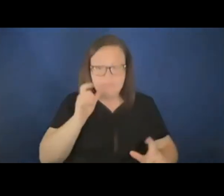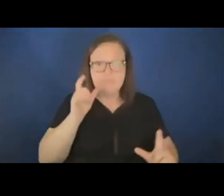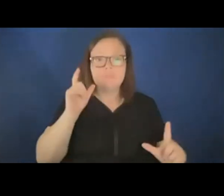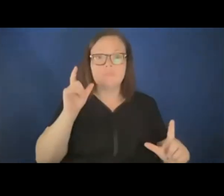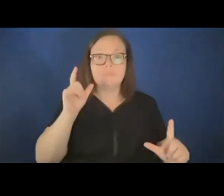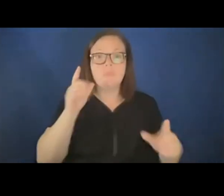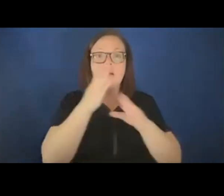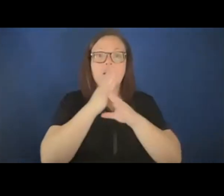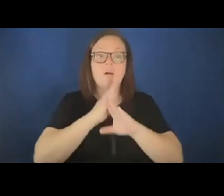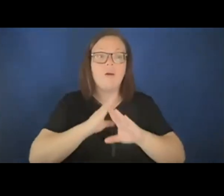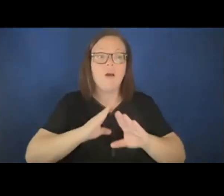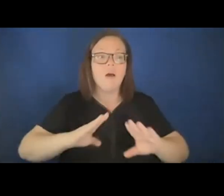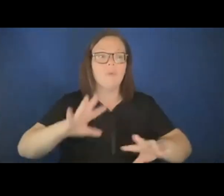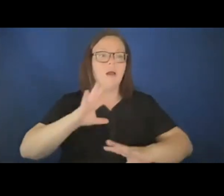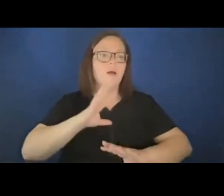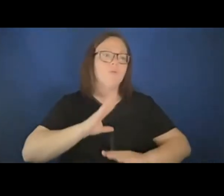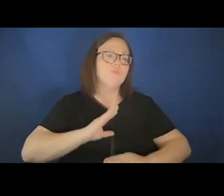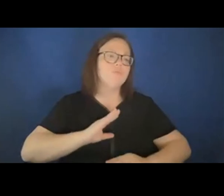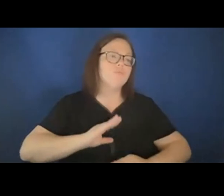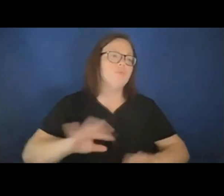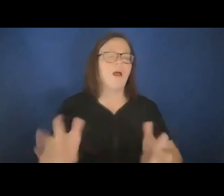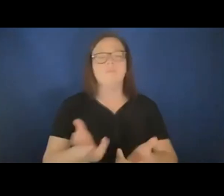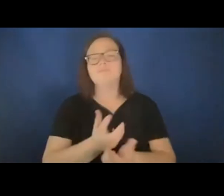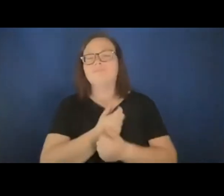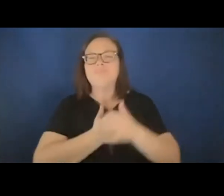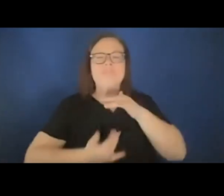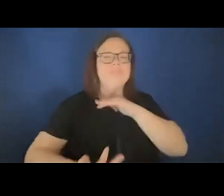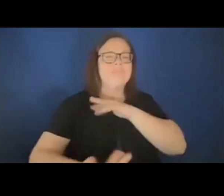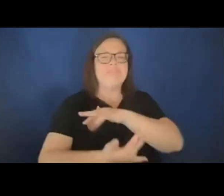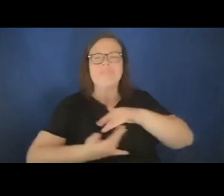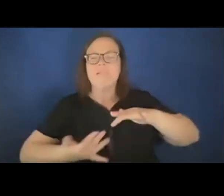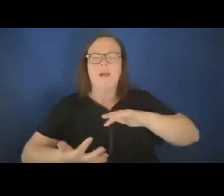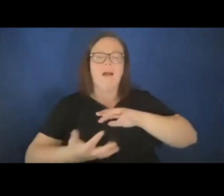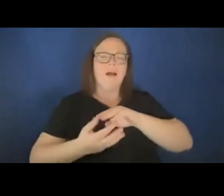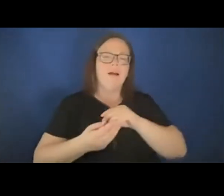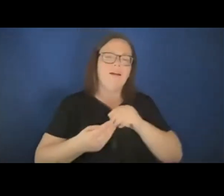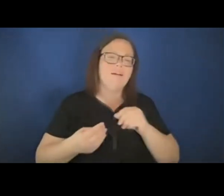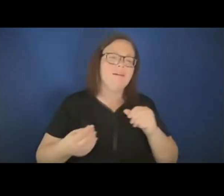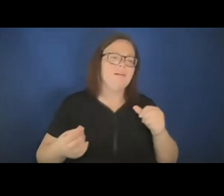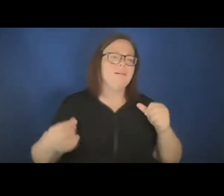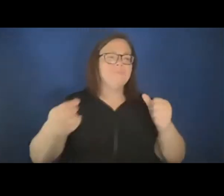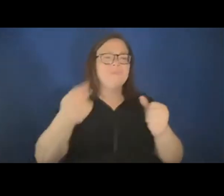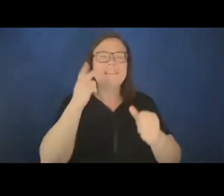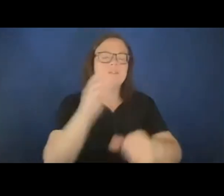sinks and snuggles my inner turmoil. Rhythm of a song ebbs perfectly in tune